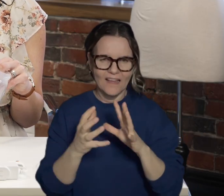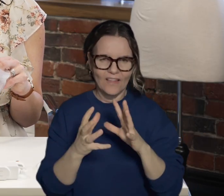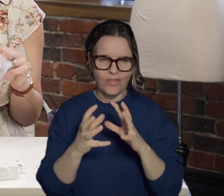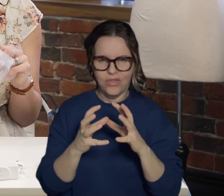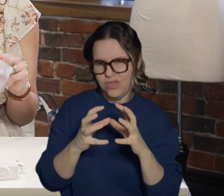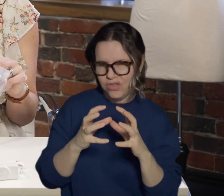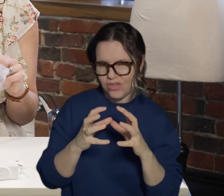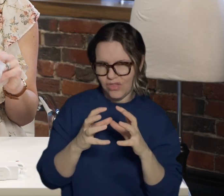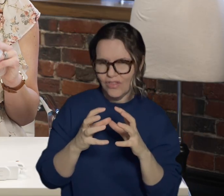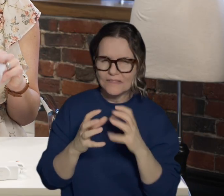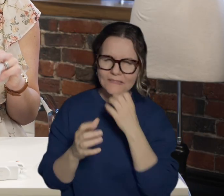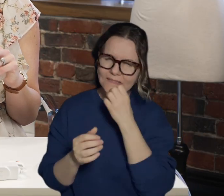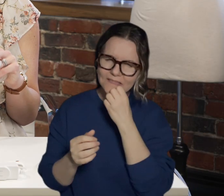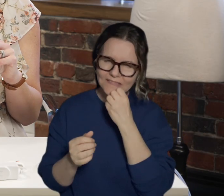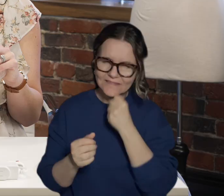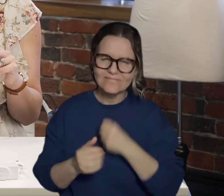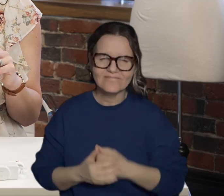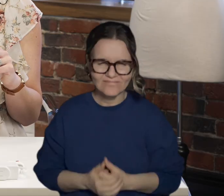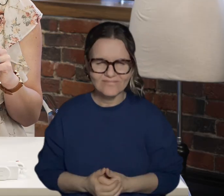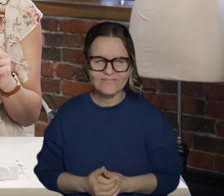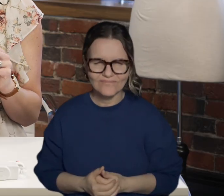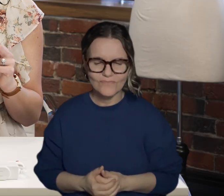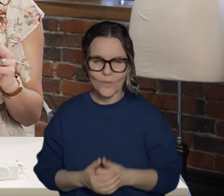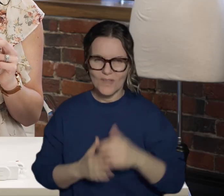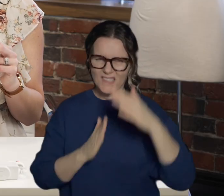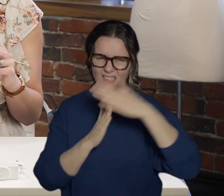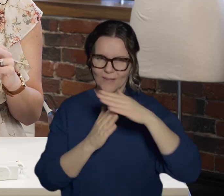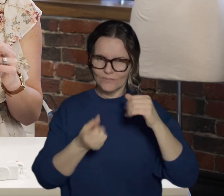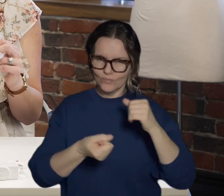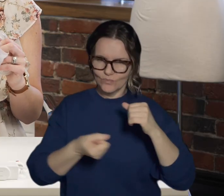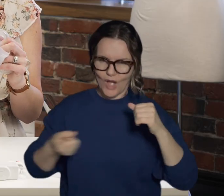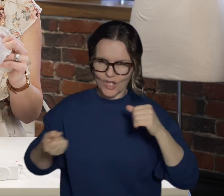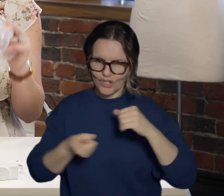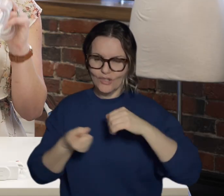do it's really hot down there it can melt or warp the parts we really don't want that to happen so